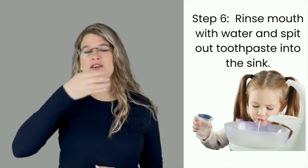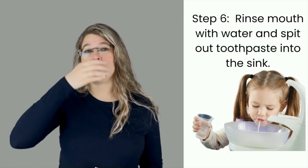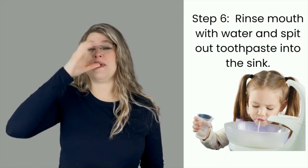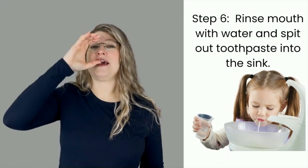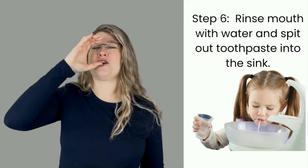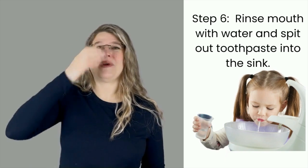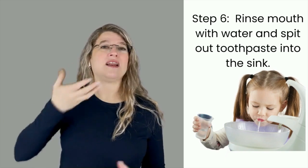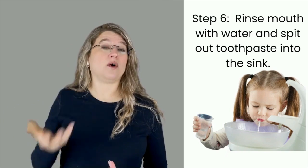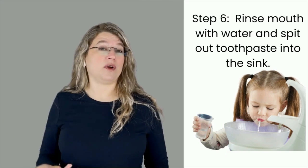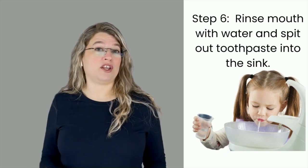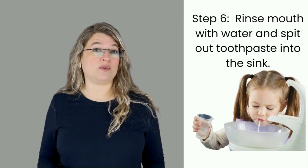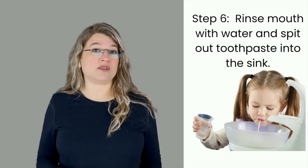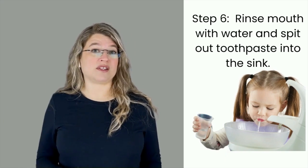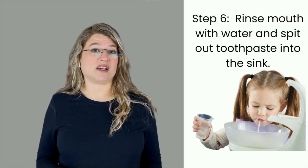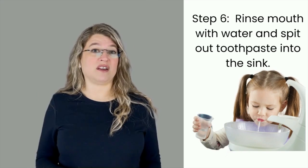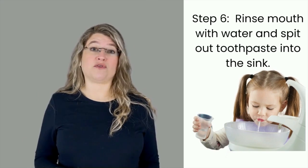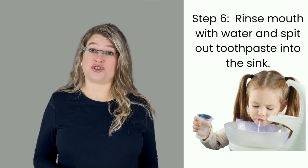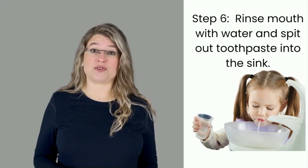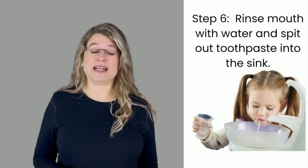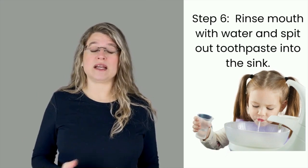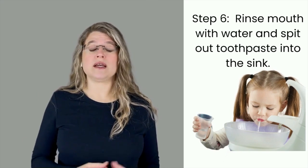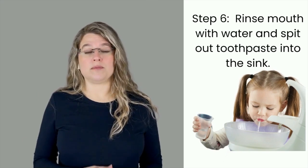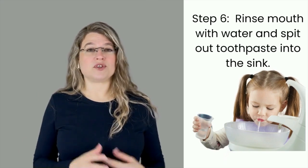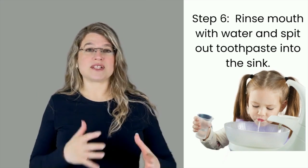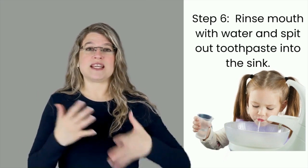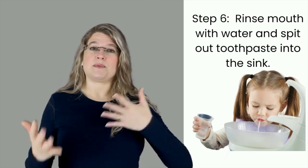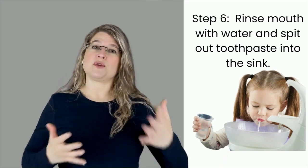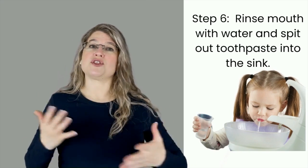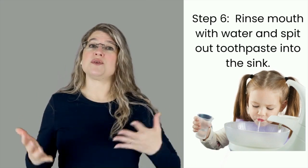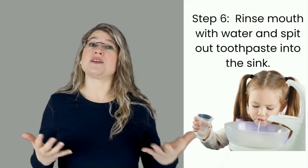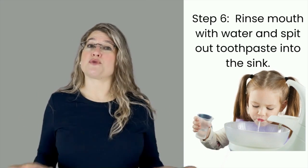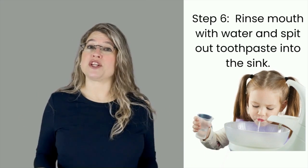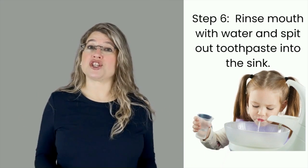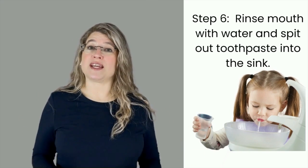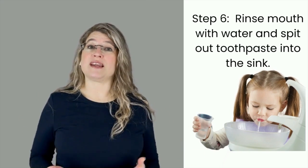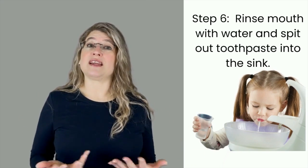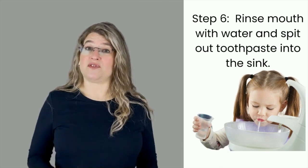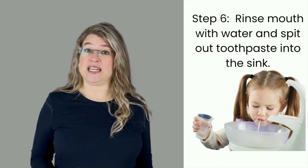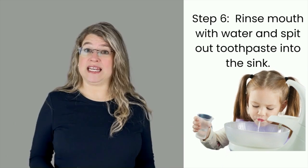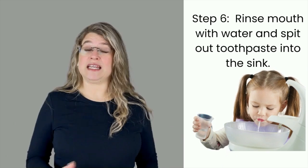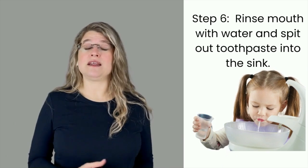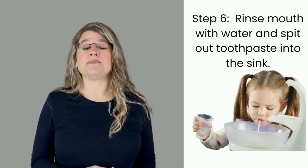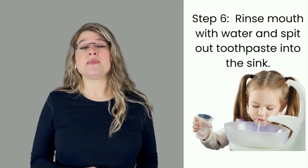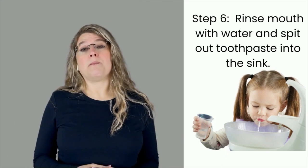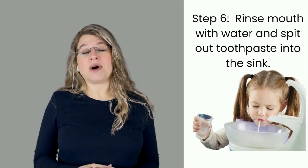you may or may not want to use the sign for drink just to keep those two differentiated if needed.